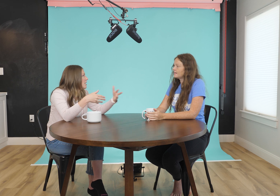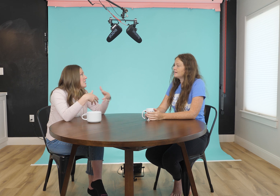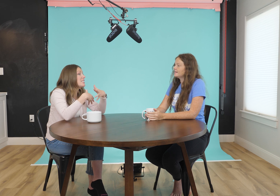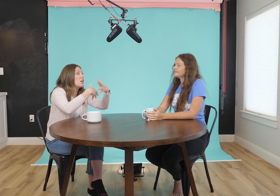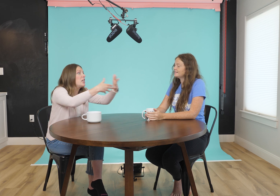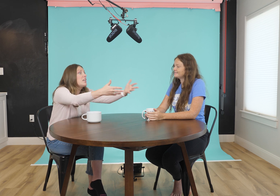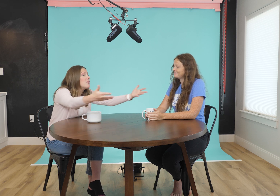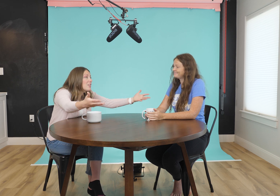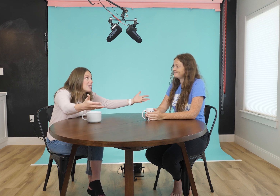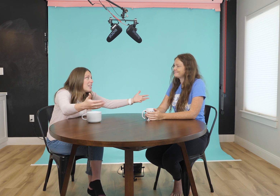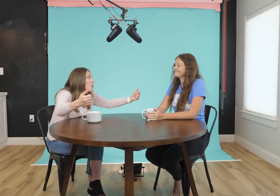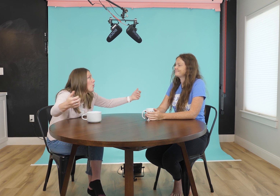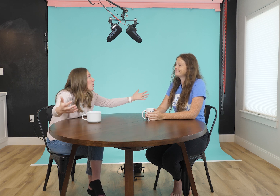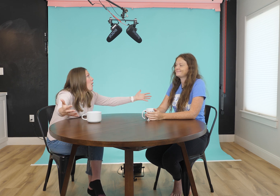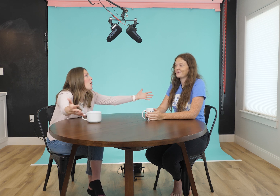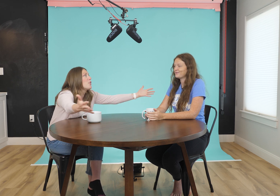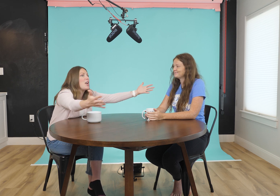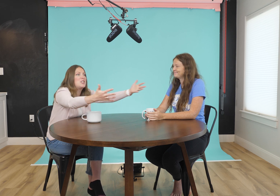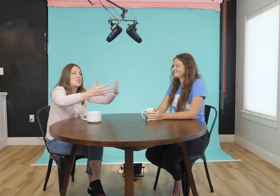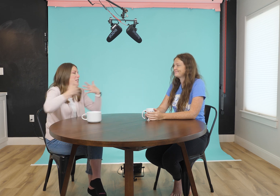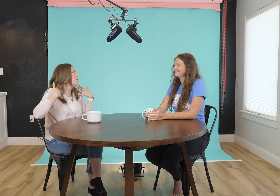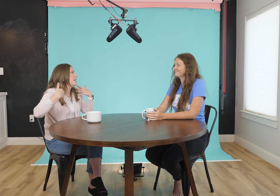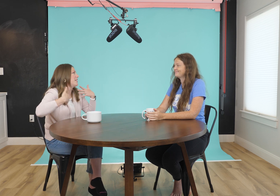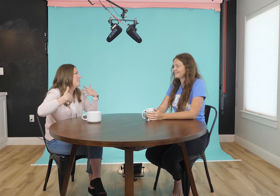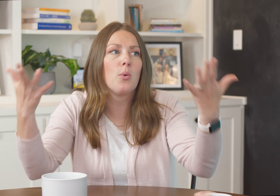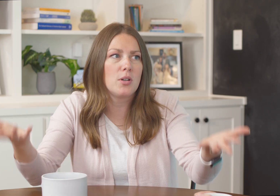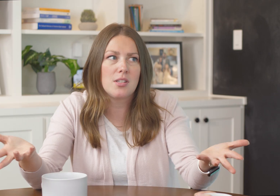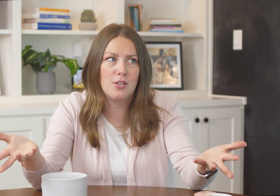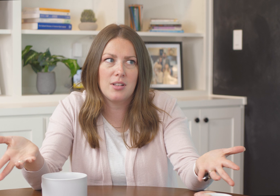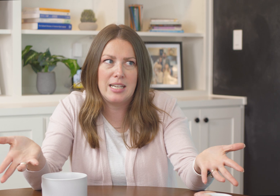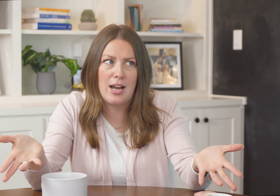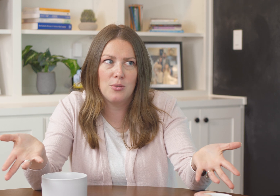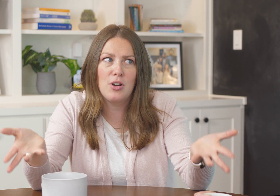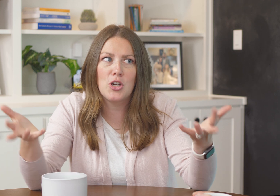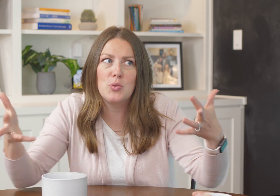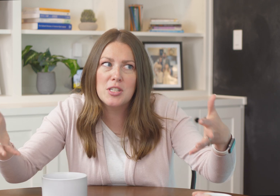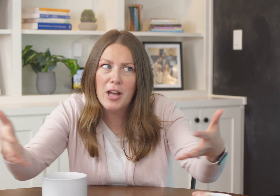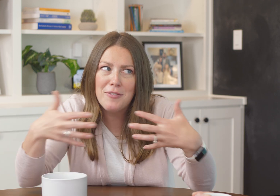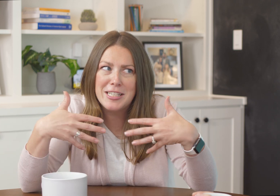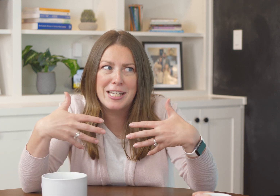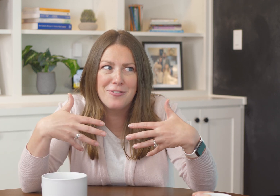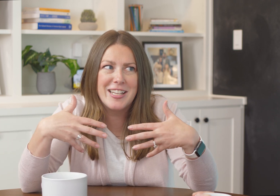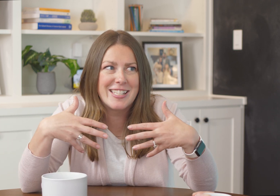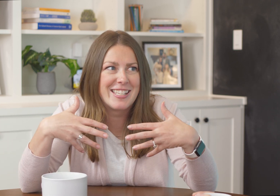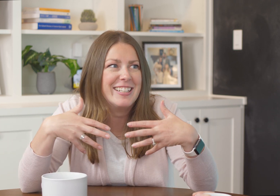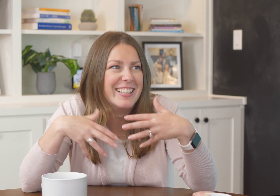Is there any convincing or are they just coming in What does that look like now? Are you still having to convince?